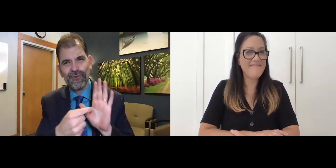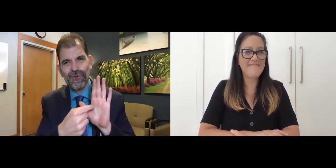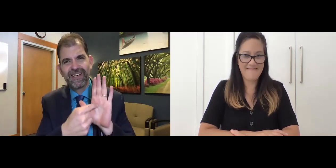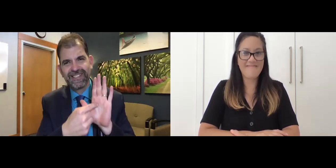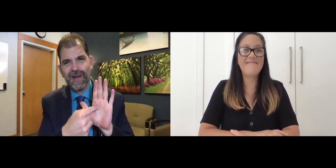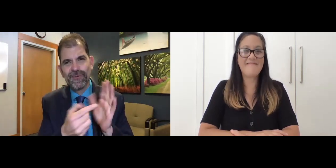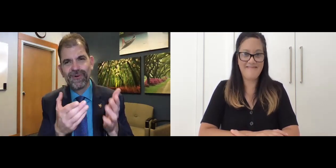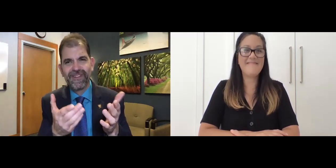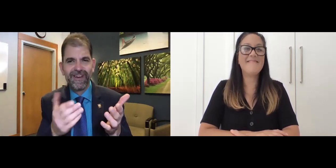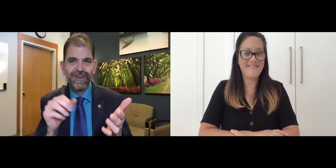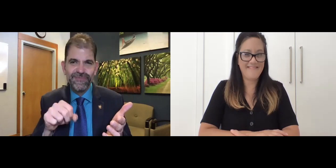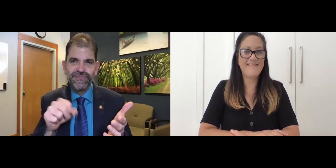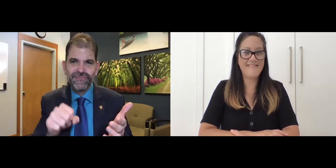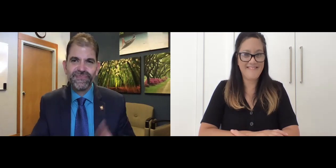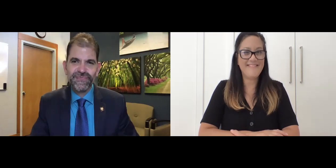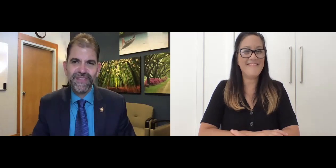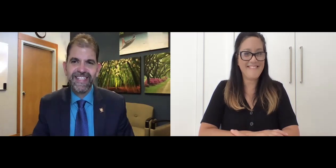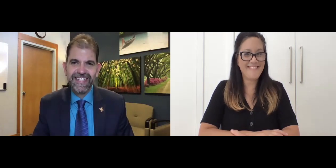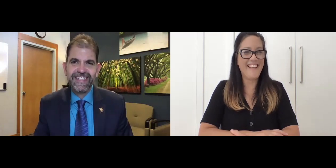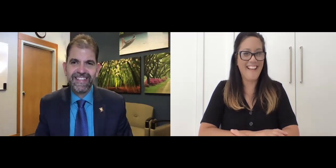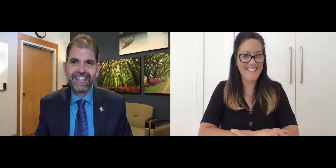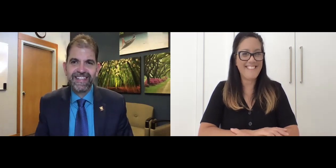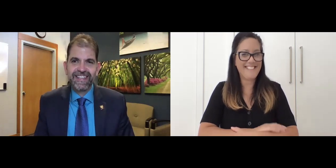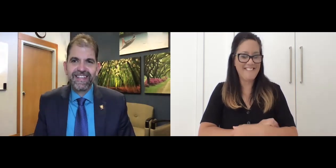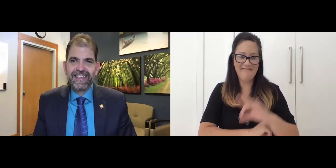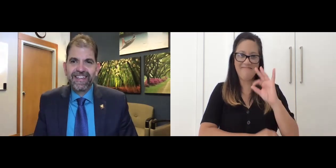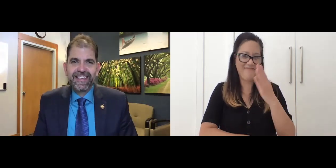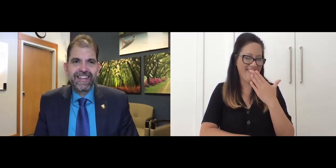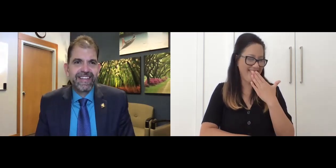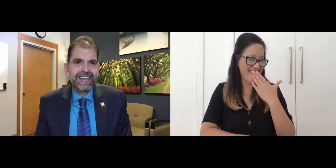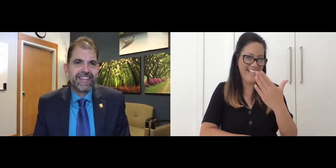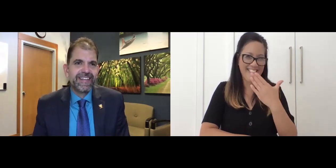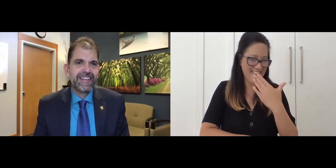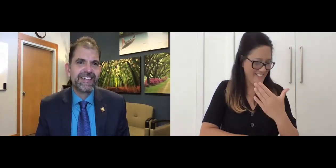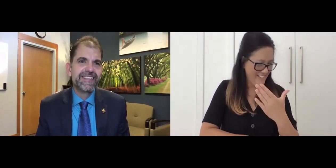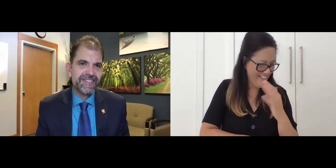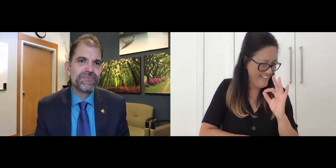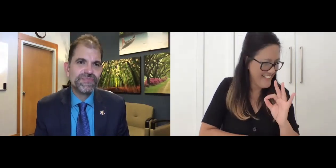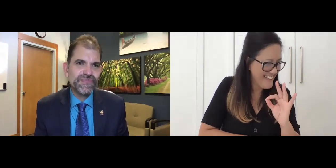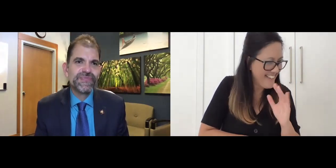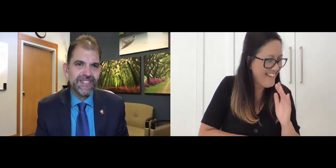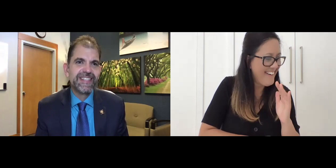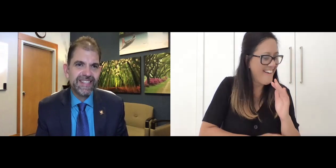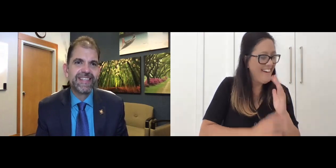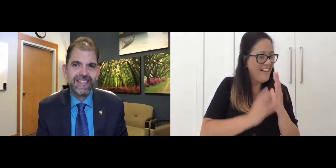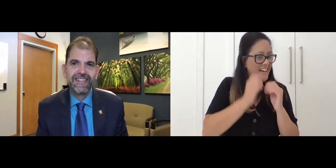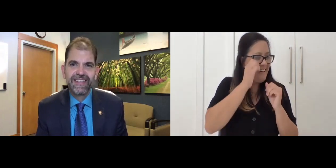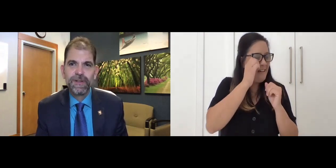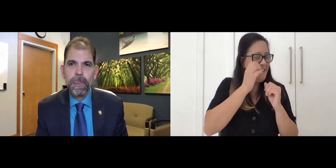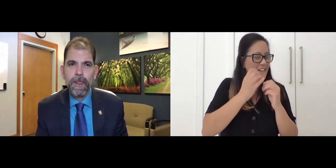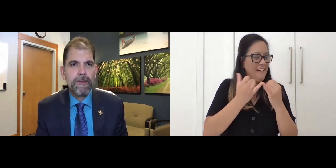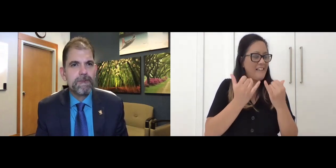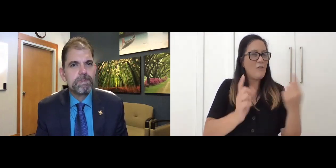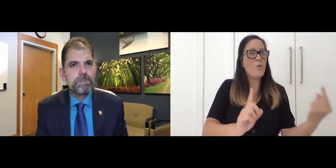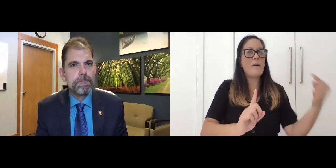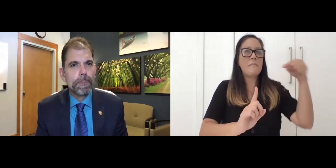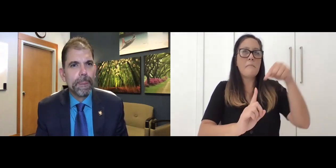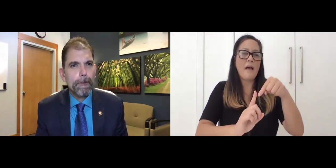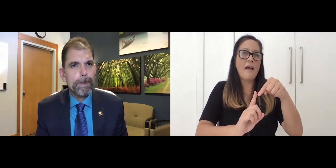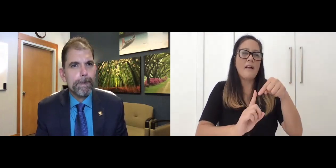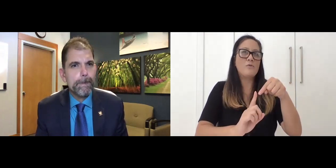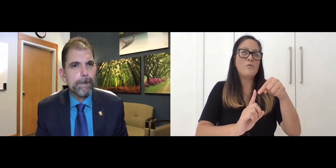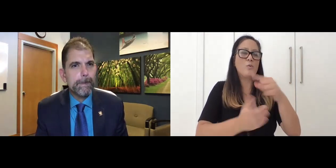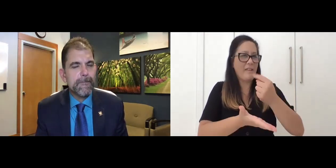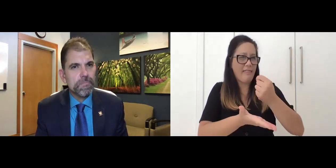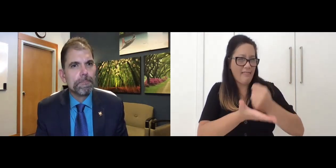is black and white. So using examples like that are helpful in interviews.